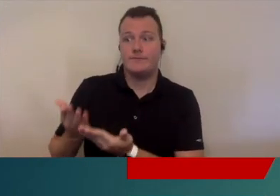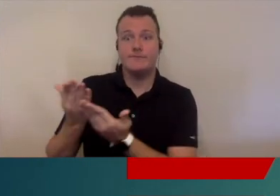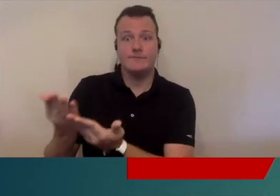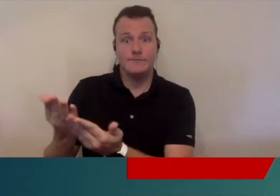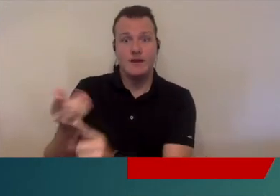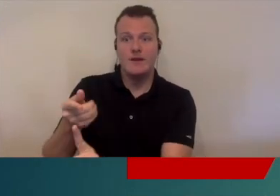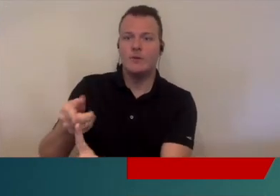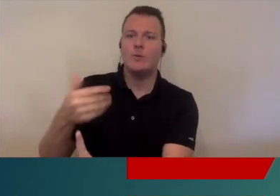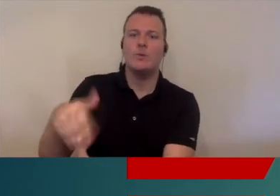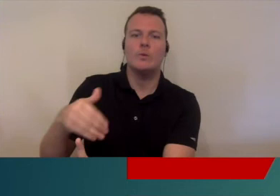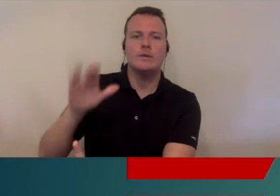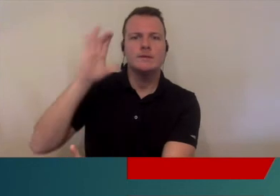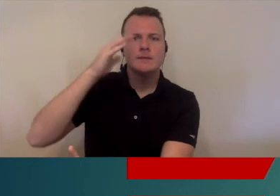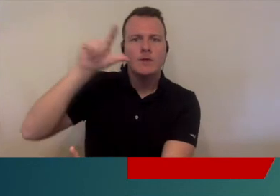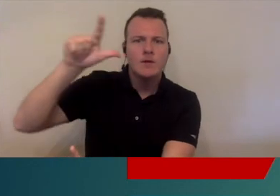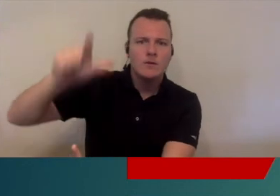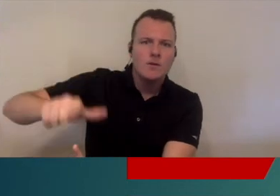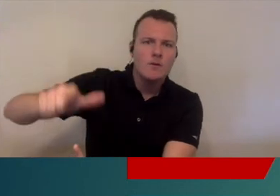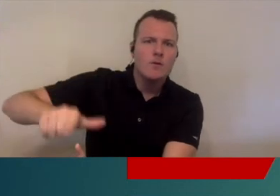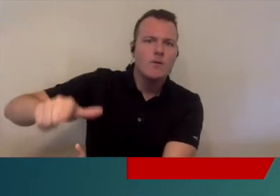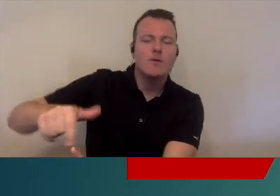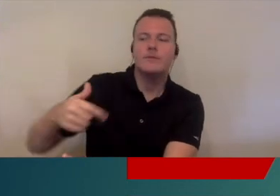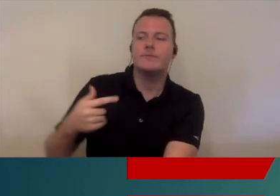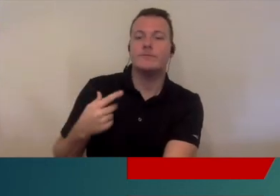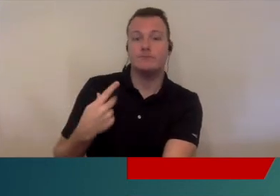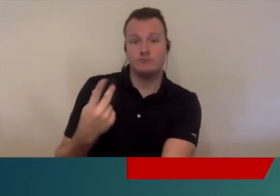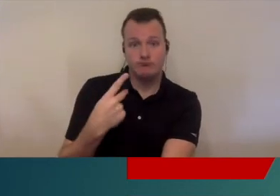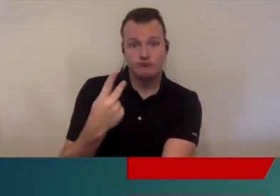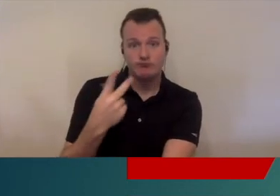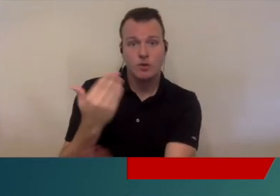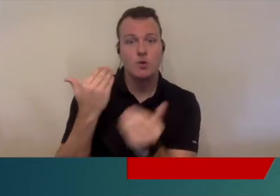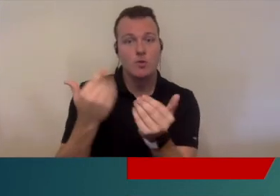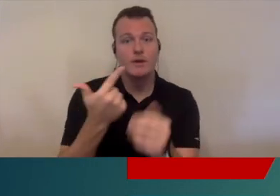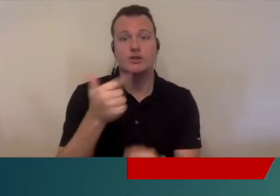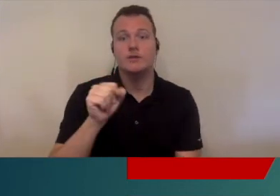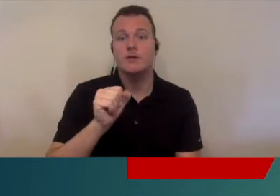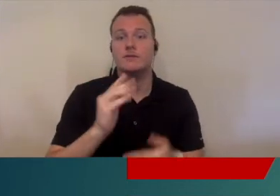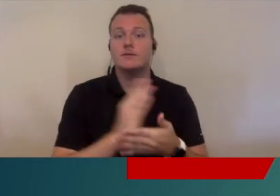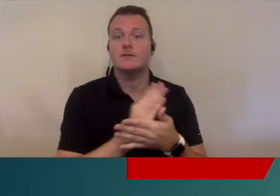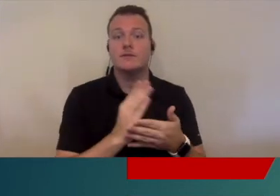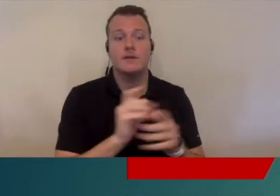position was very low. And so we went on to the GF scale, we figured out what it